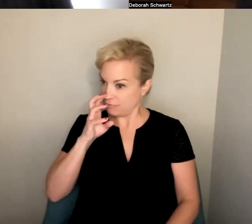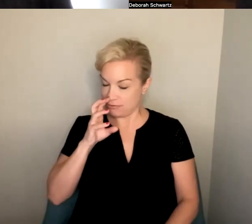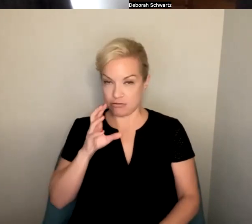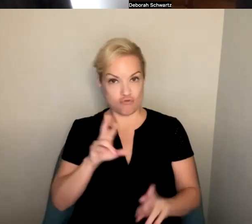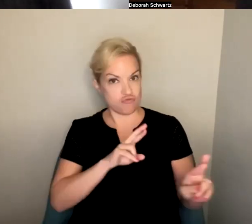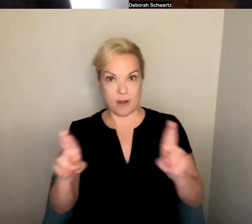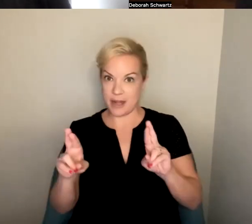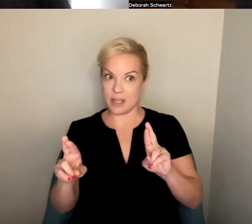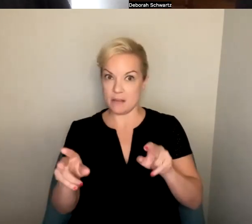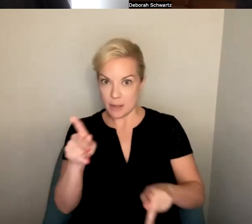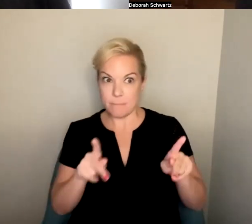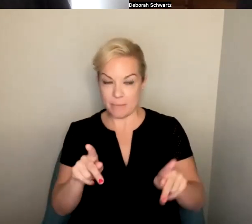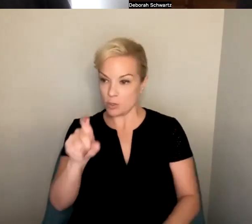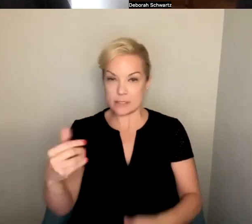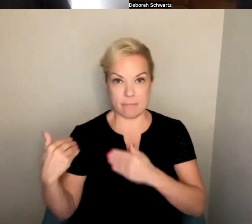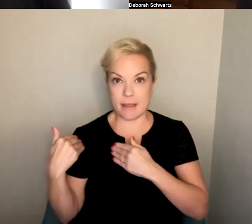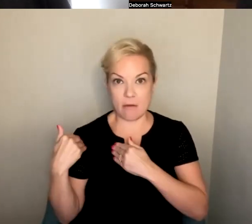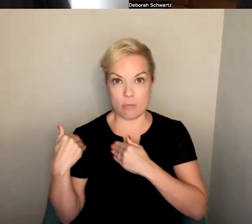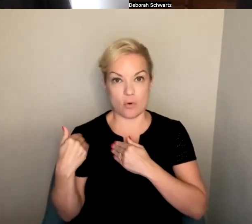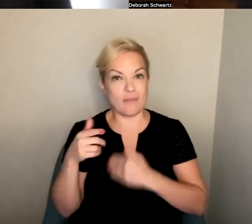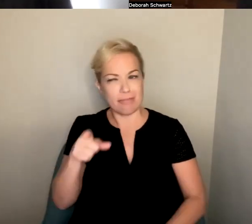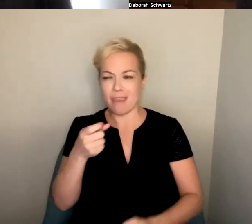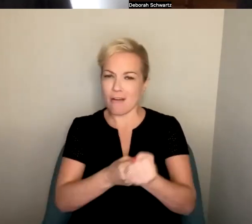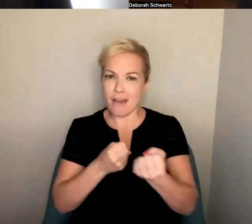they're going to be advocating not only for this knowledge, they've also learned the languages